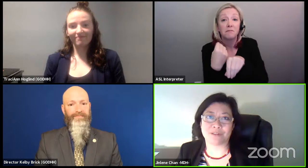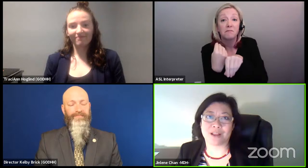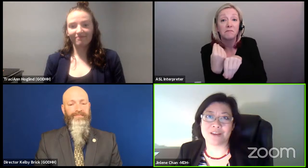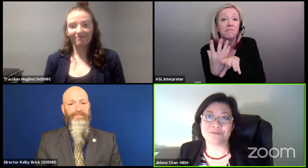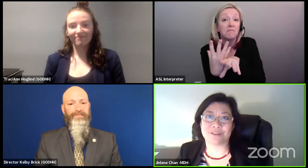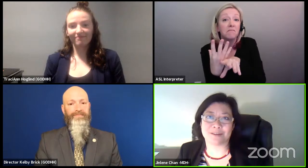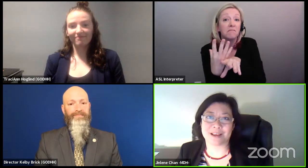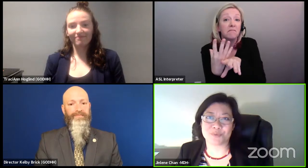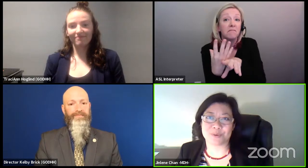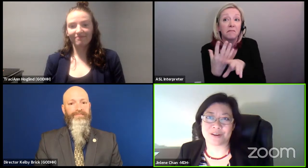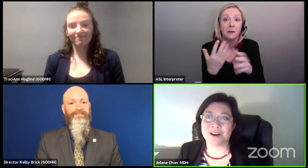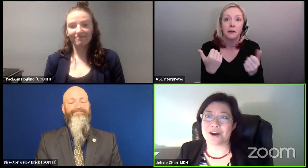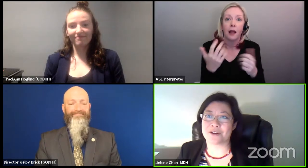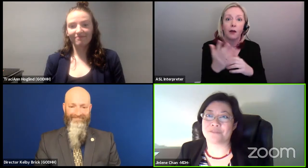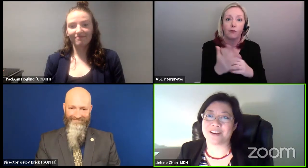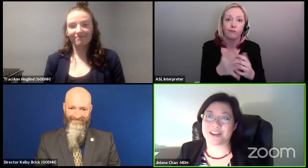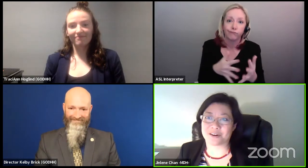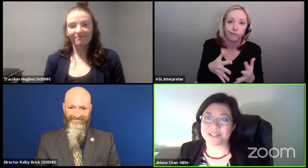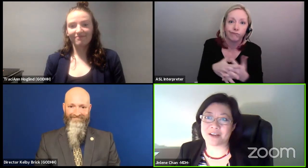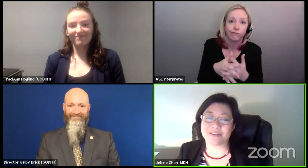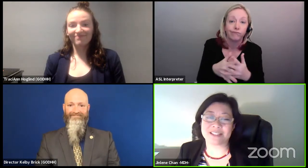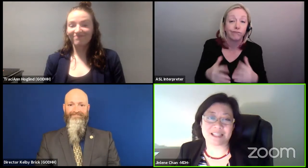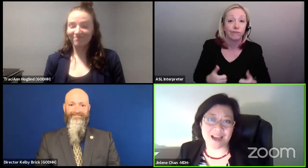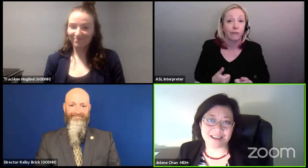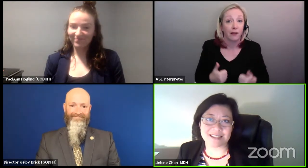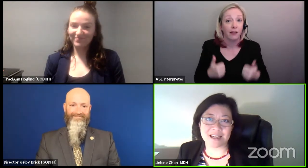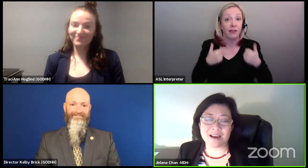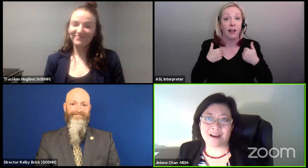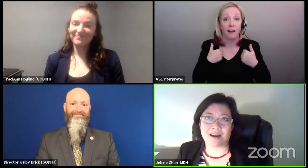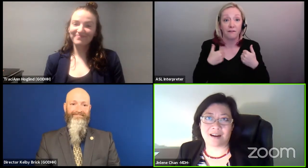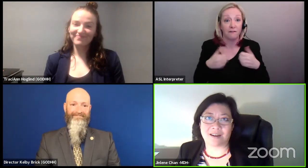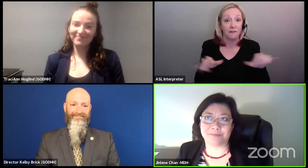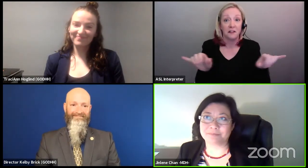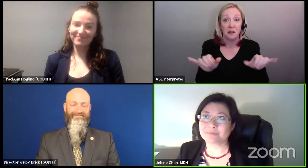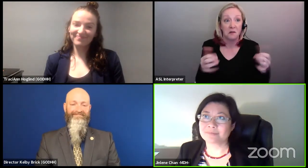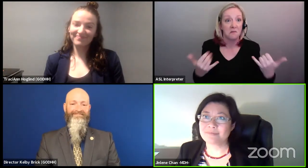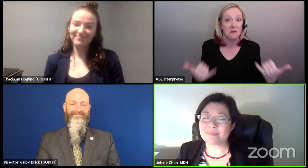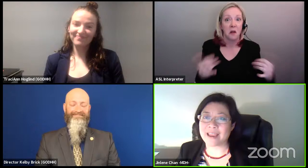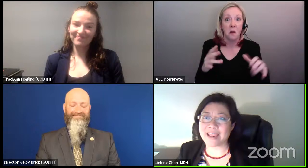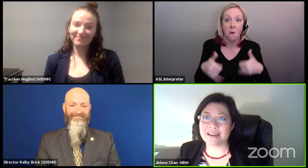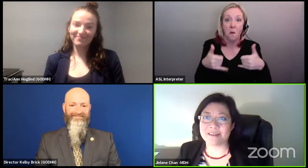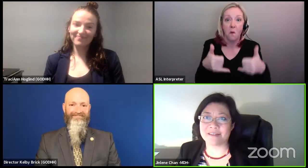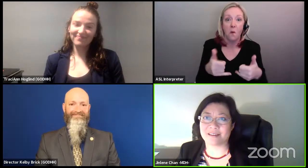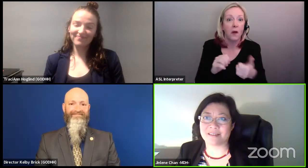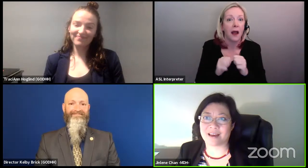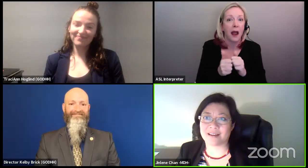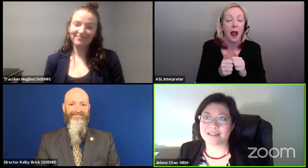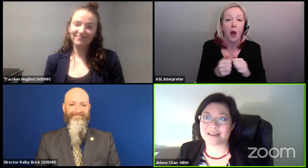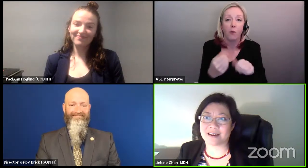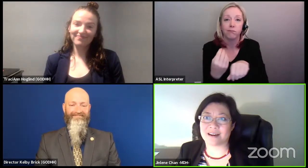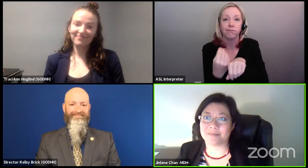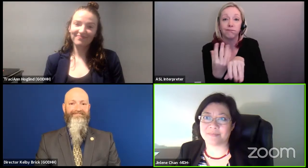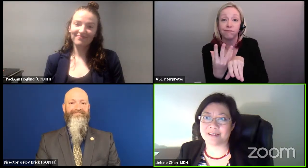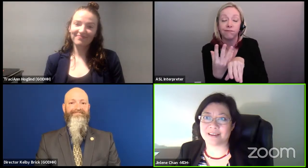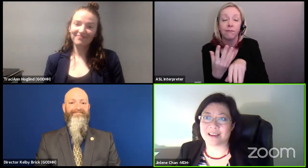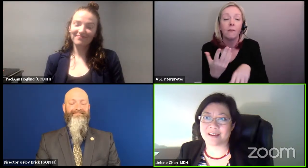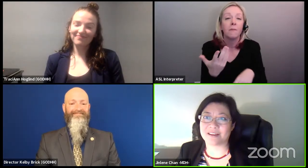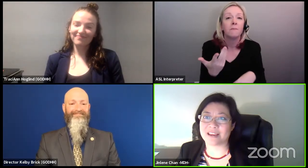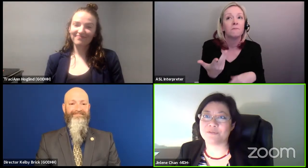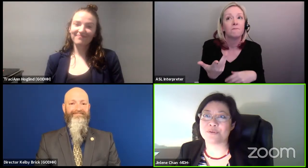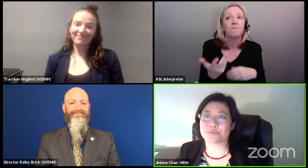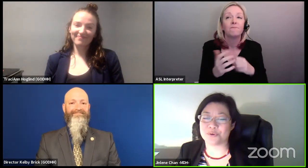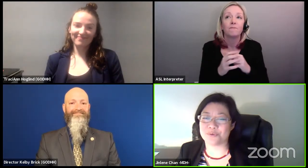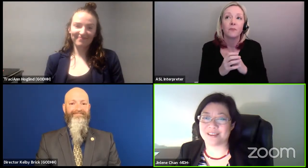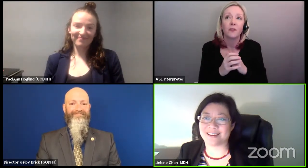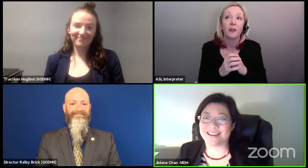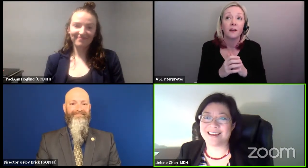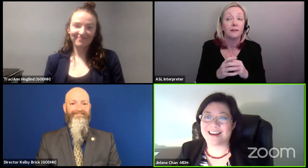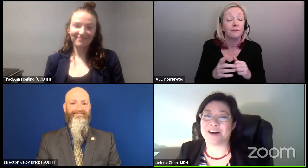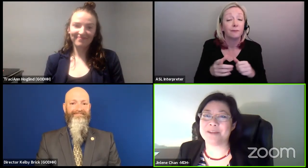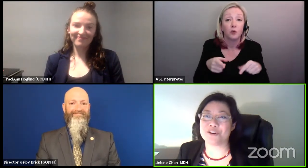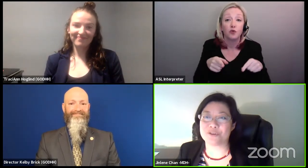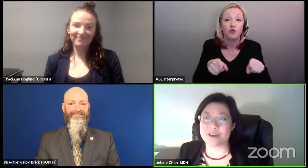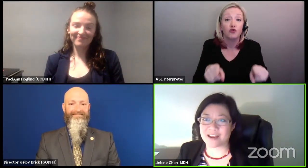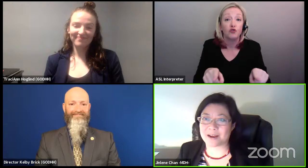of life, as we are finding ourselves tonight. And I think that even through the internet,